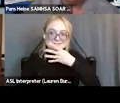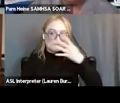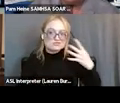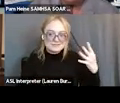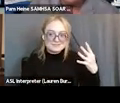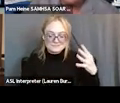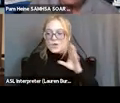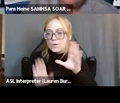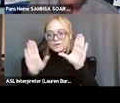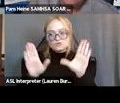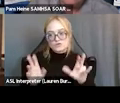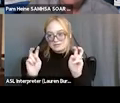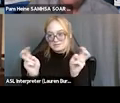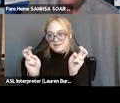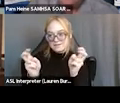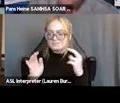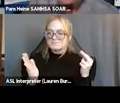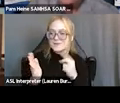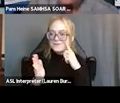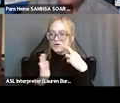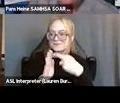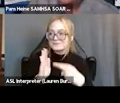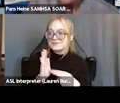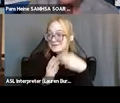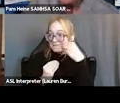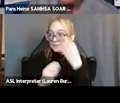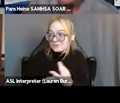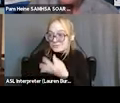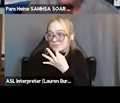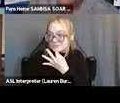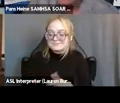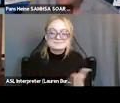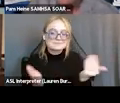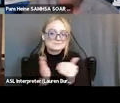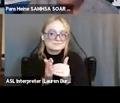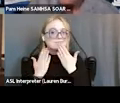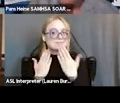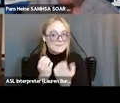So look for registration information to come on that soon. So again, I wanna thank everyone again